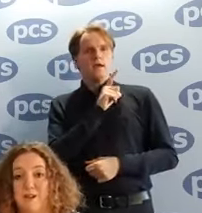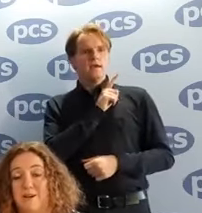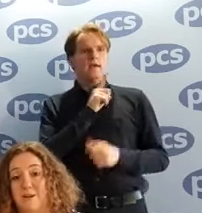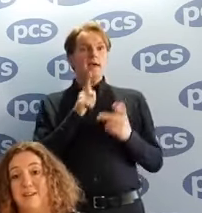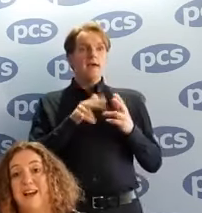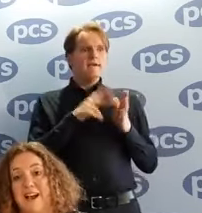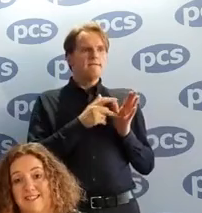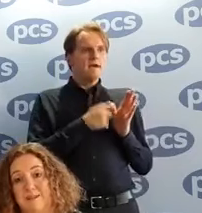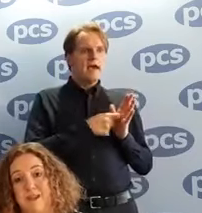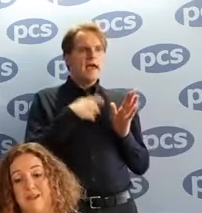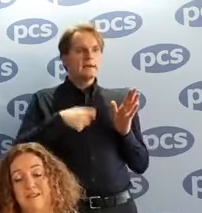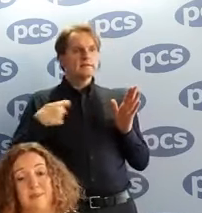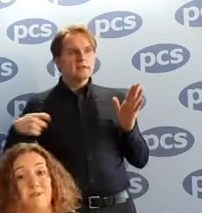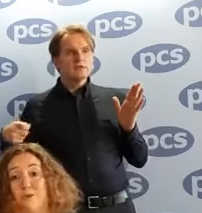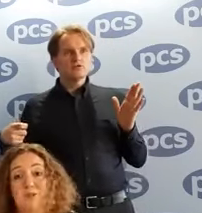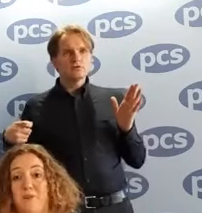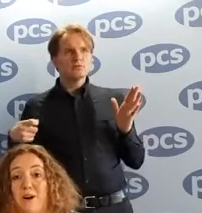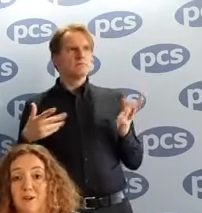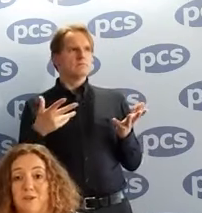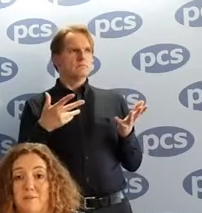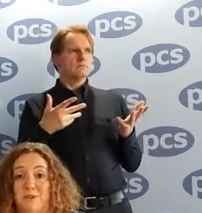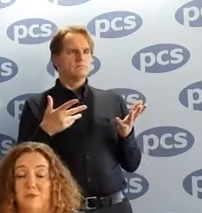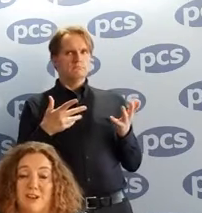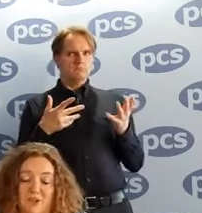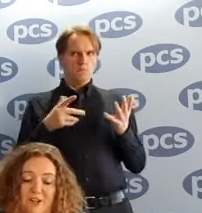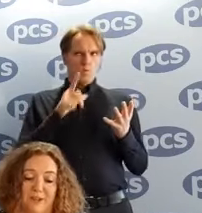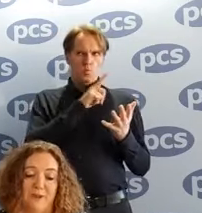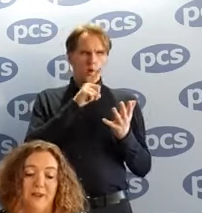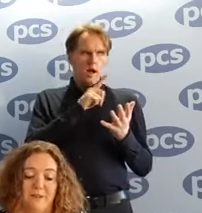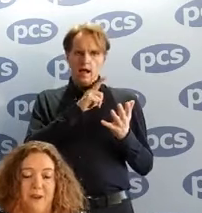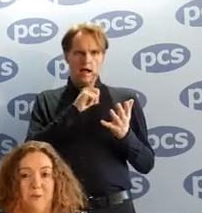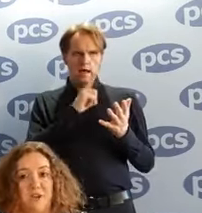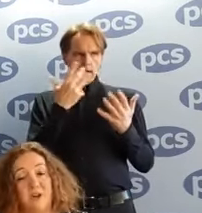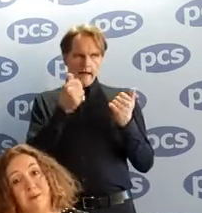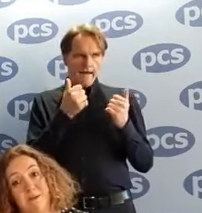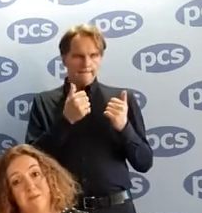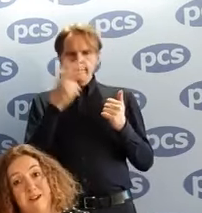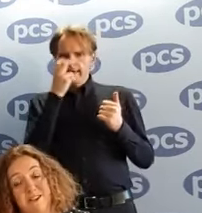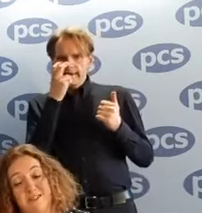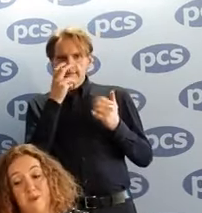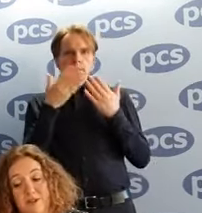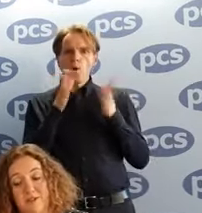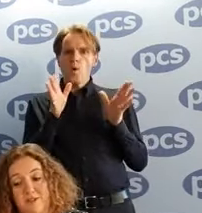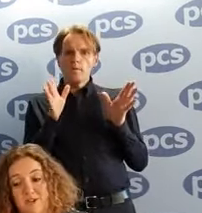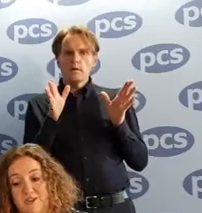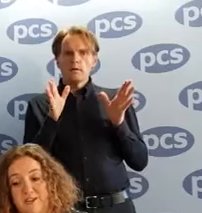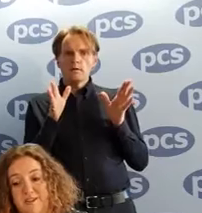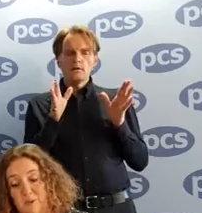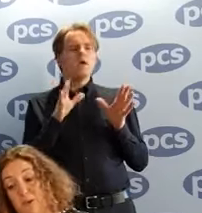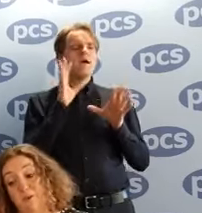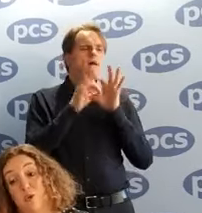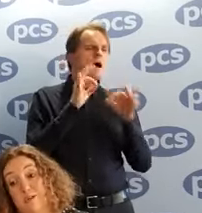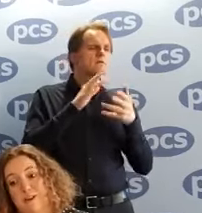operating hours has to be some sort of demand, or some sort of rationale in which our members have been asked to work those additional, or those longer,